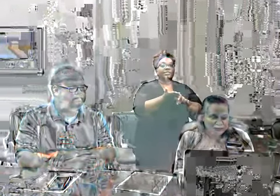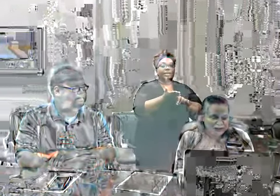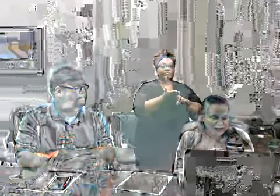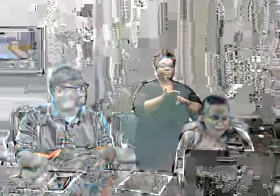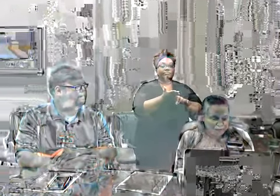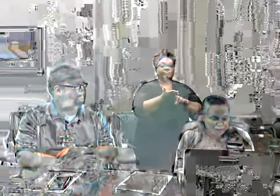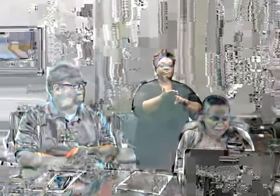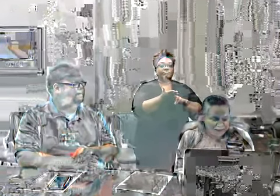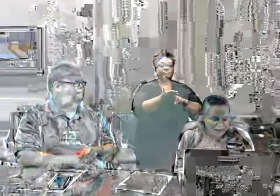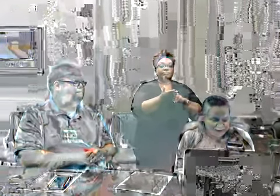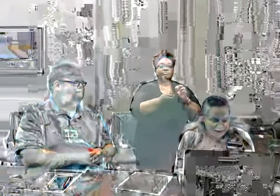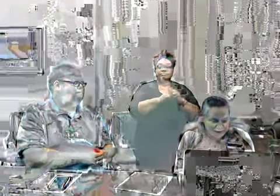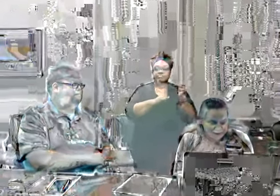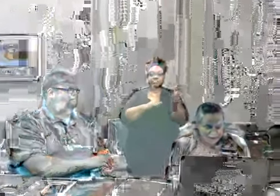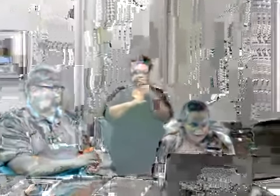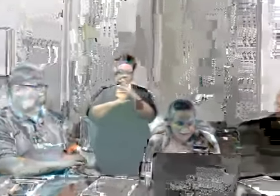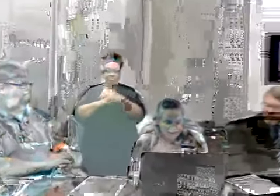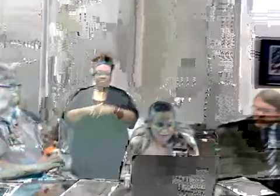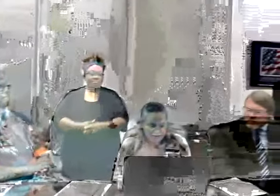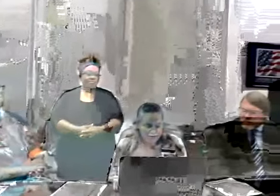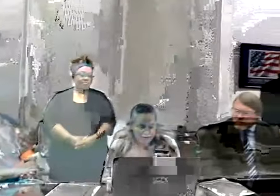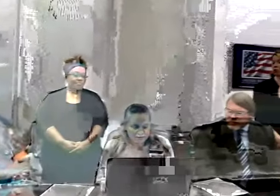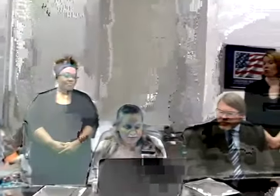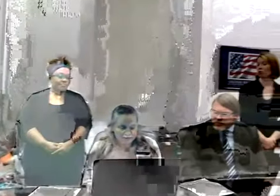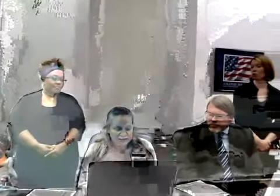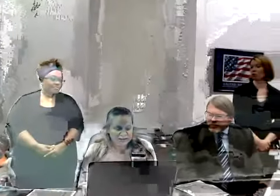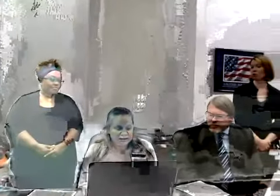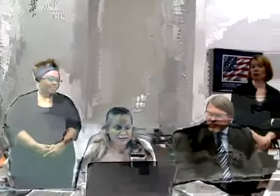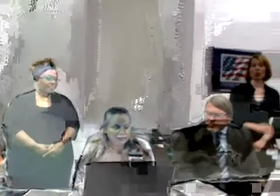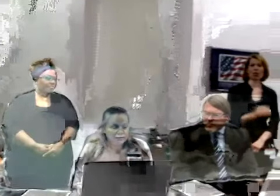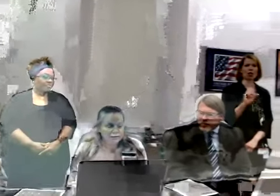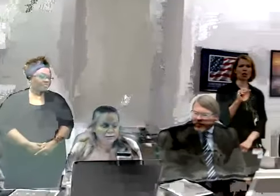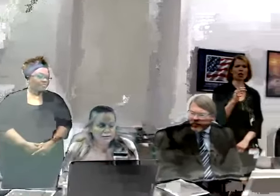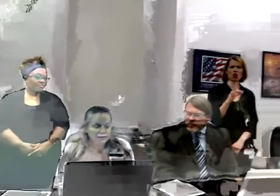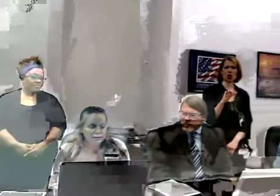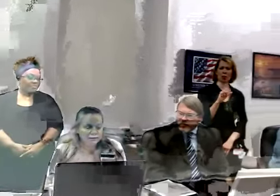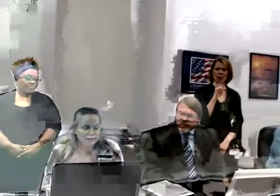And Shelbi, are there any protections here,